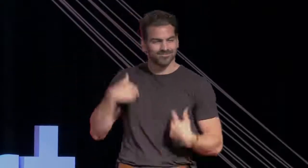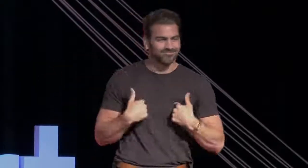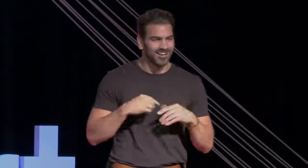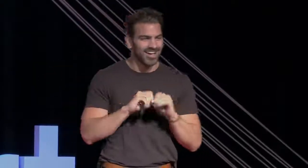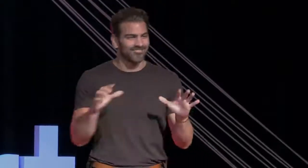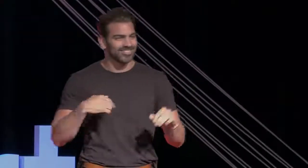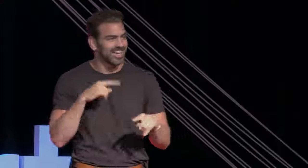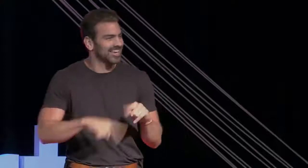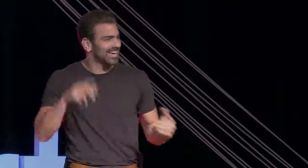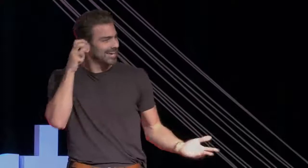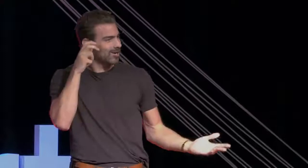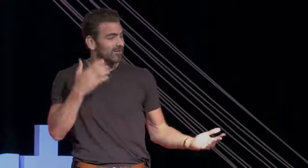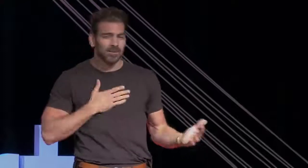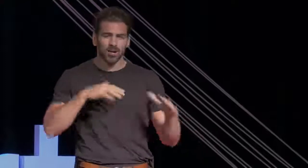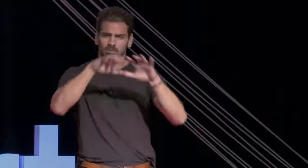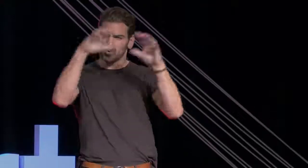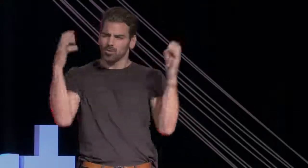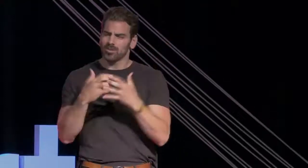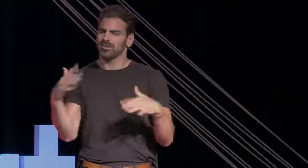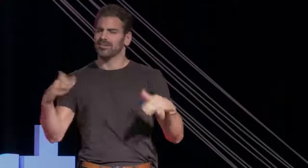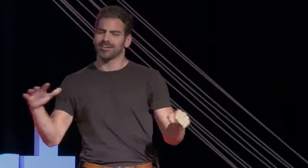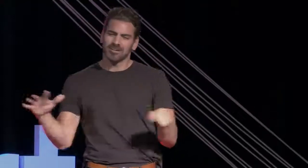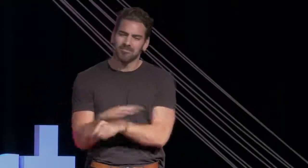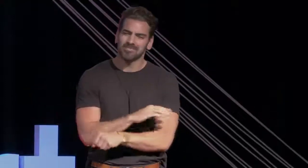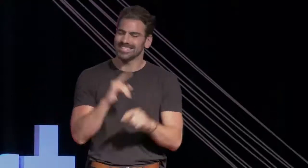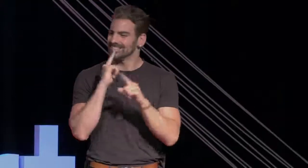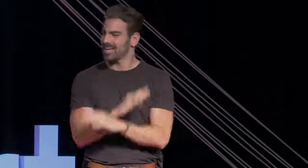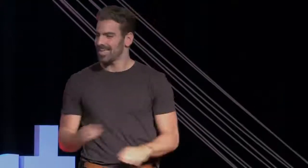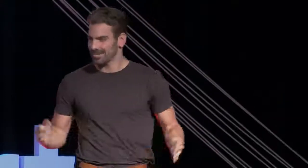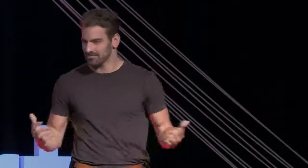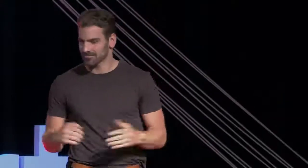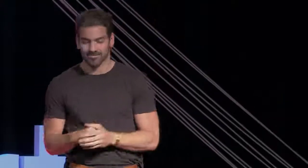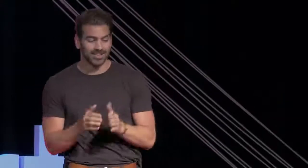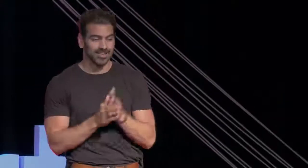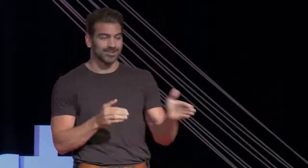he could hear that obviously i couldn't my entire world is completely silent